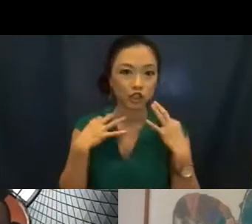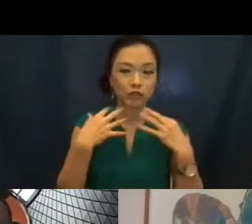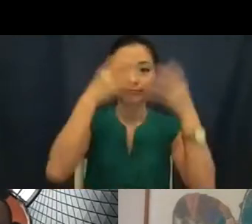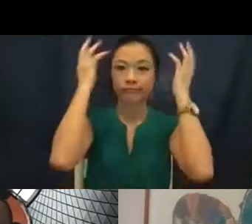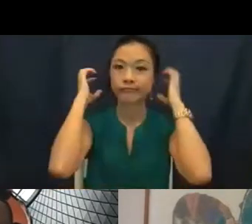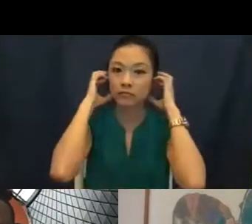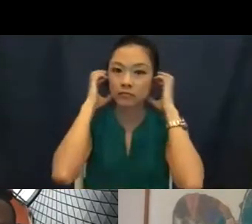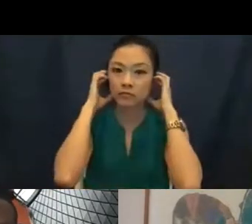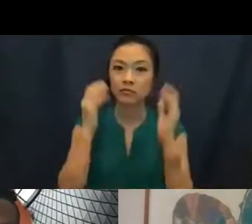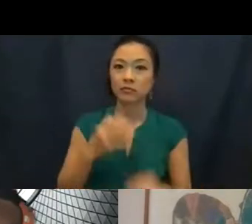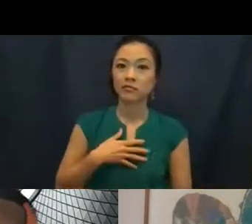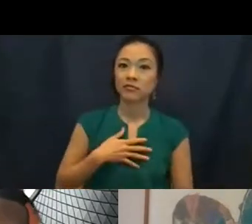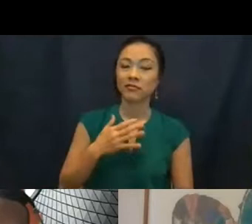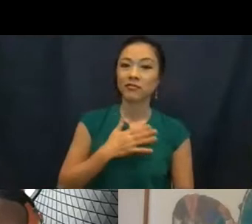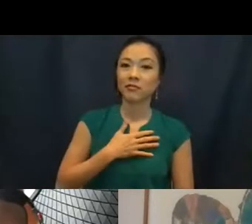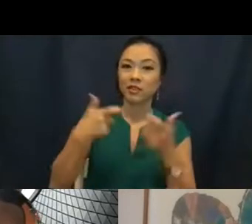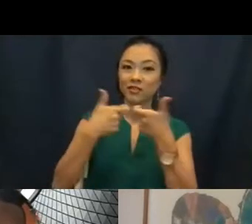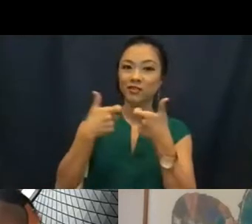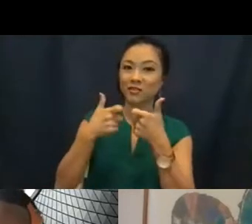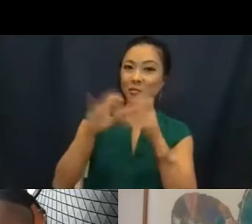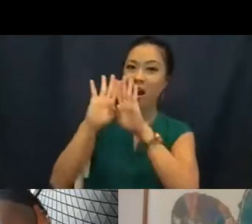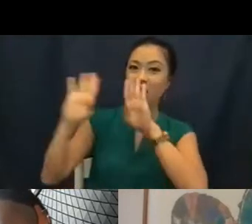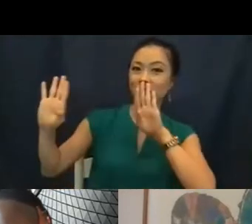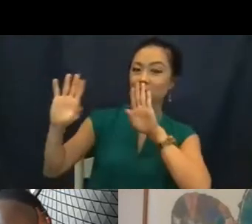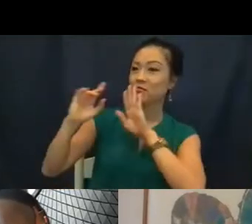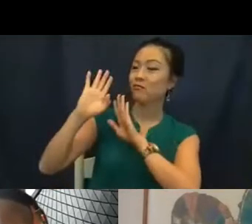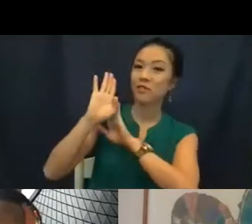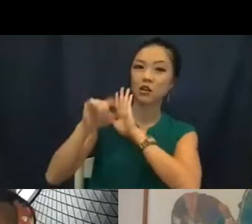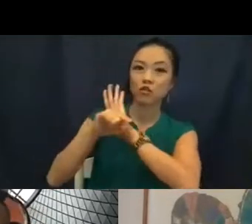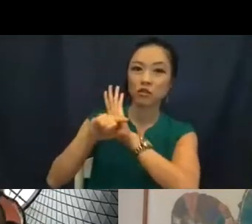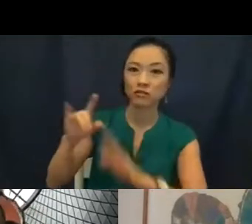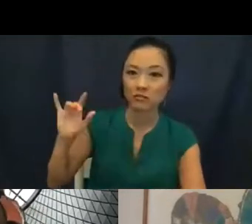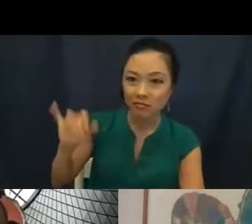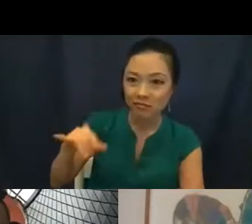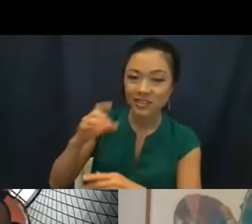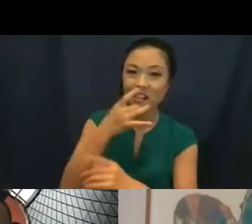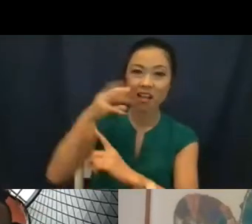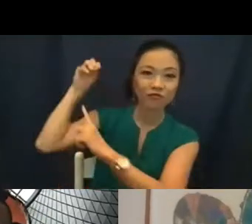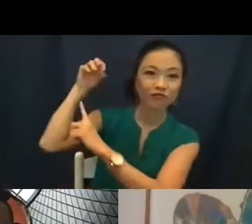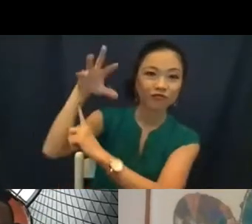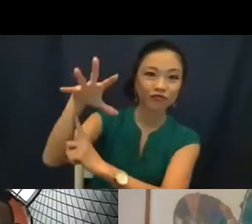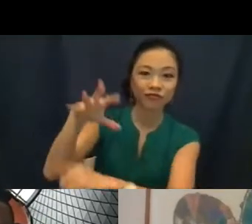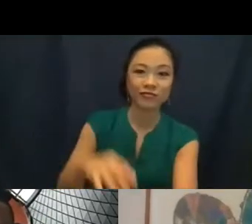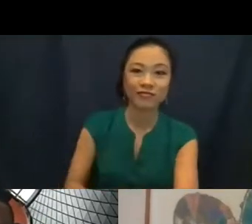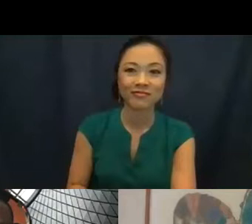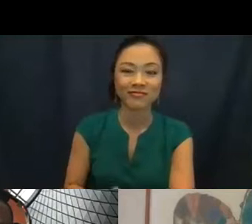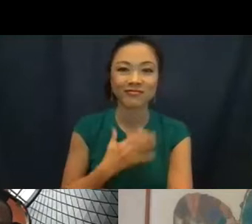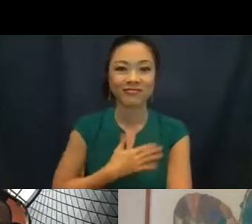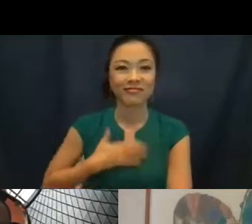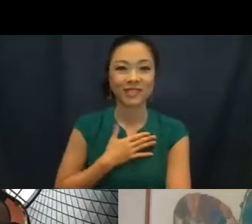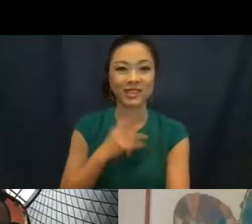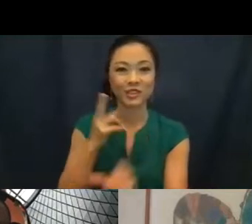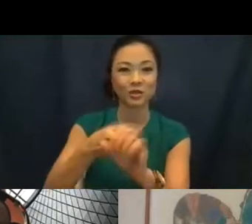is the sky light. >> SYDNEY SKYBETTER: Thank you, Andre.